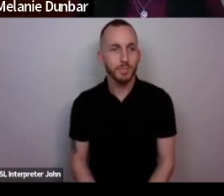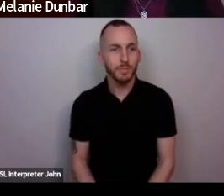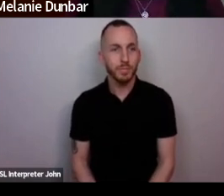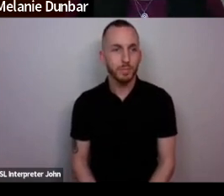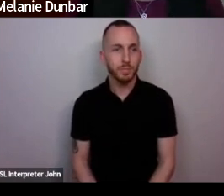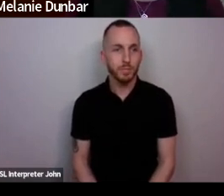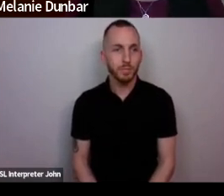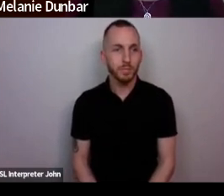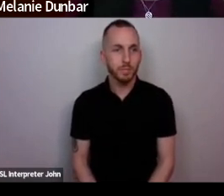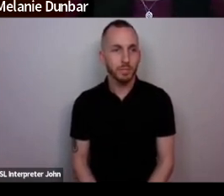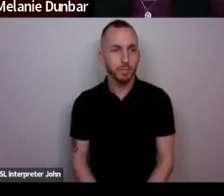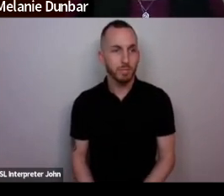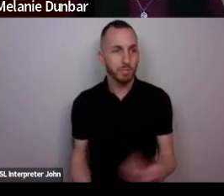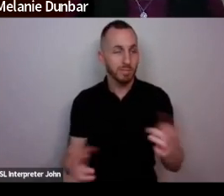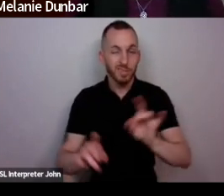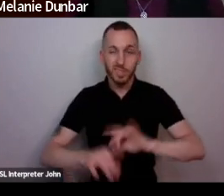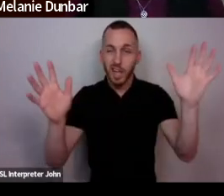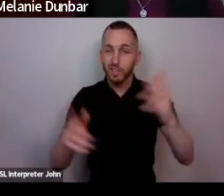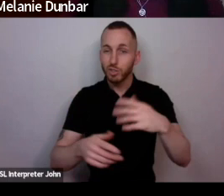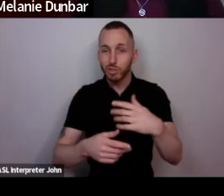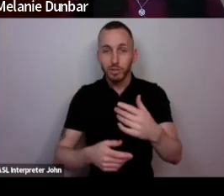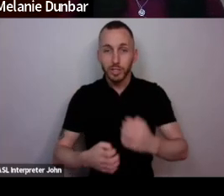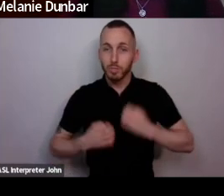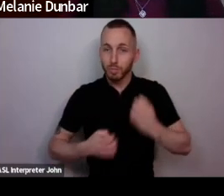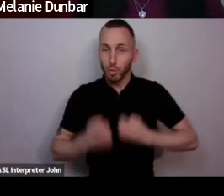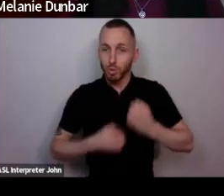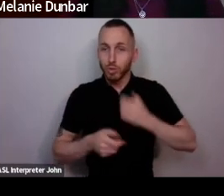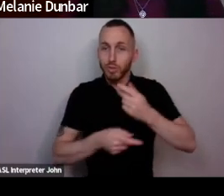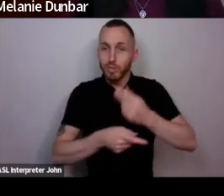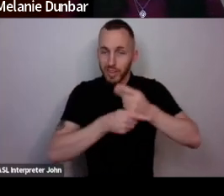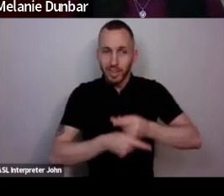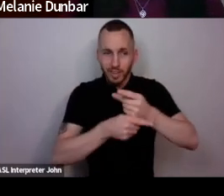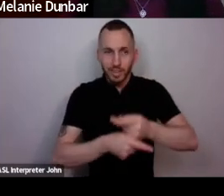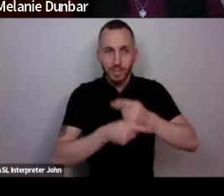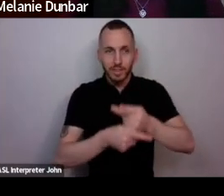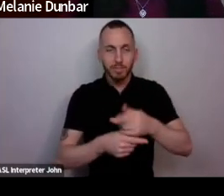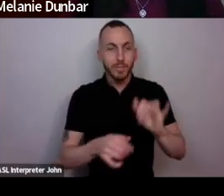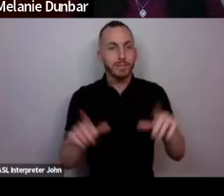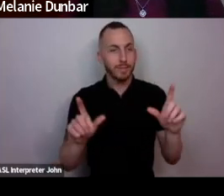Disaster emotional care is an aspect of crisis and disaster relief that can be provided or